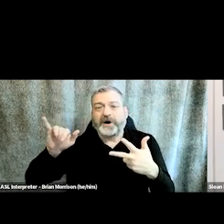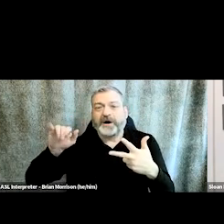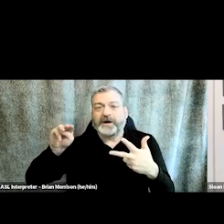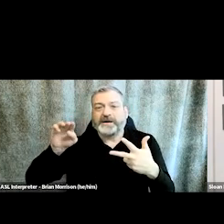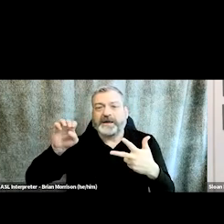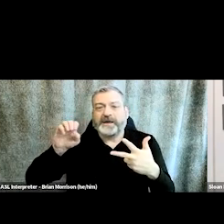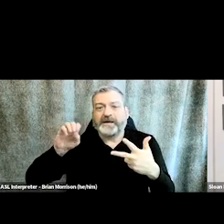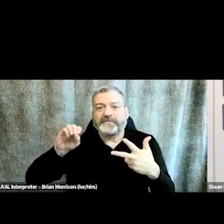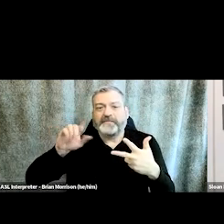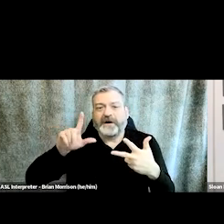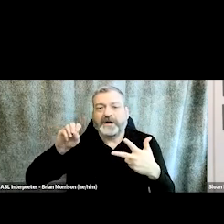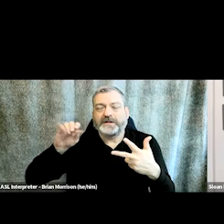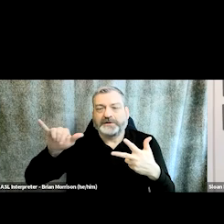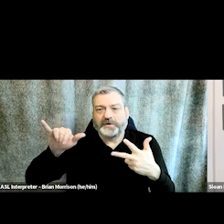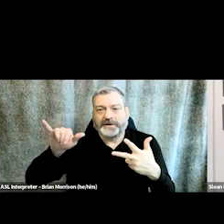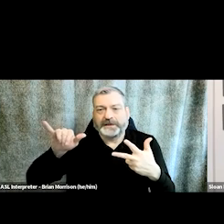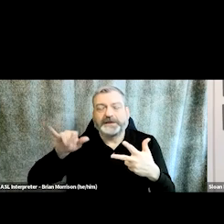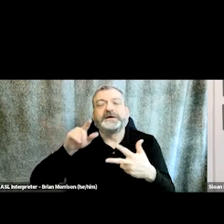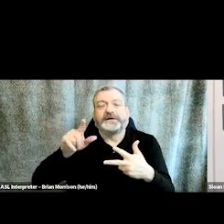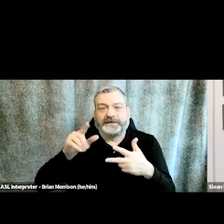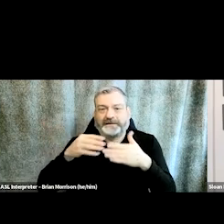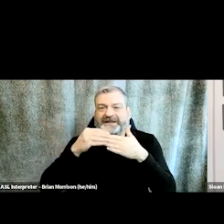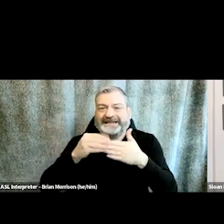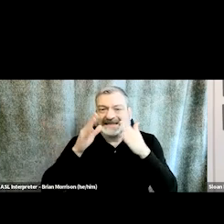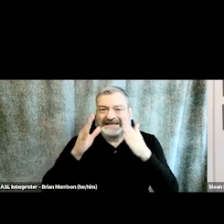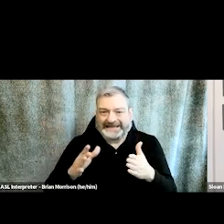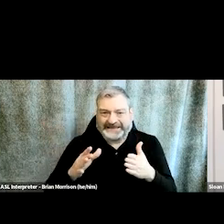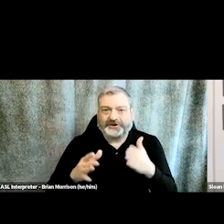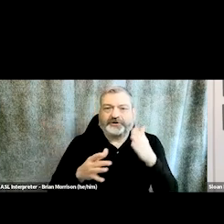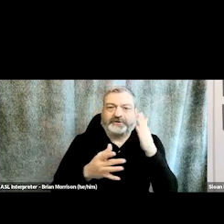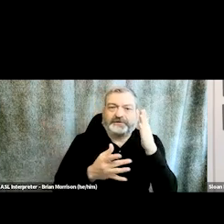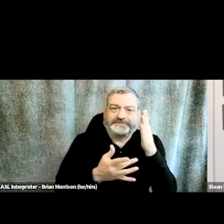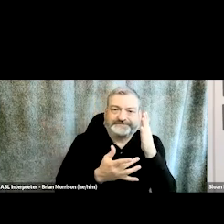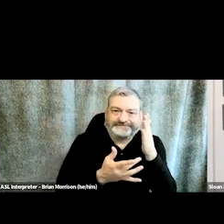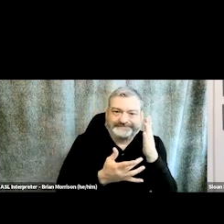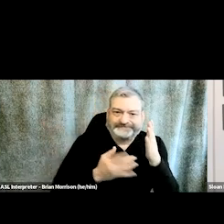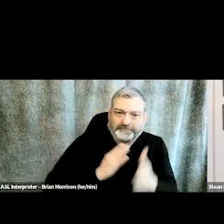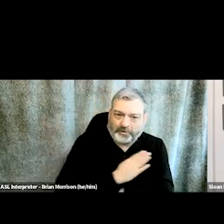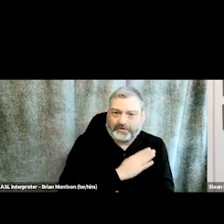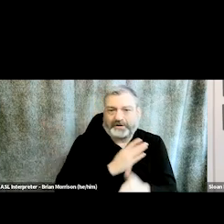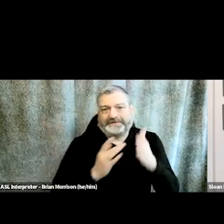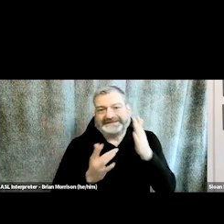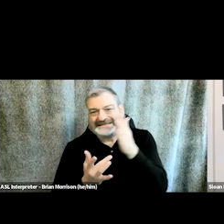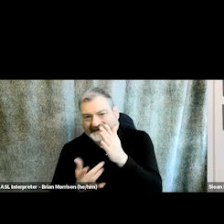in leadership, in education, nonprofits, and now technology. Marty really focuses on building internal